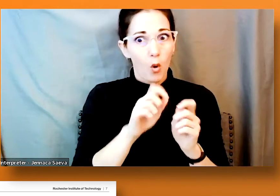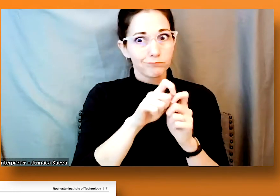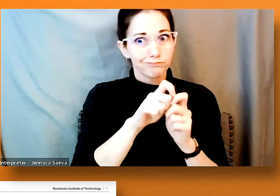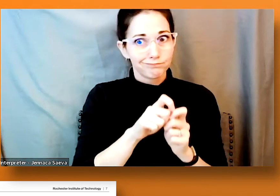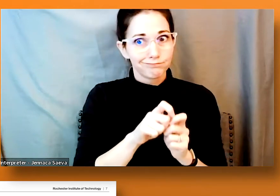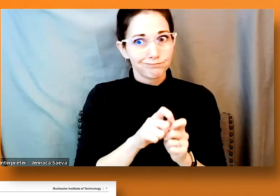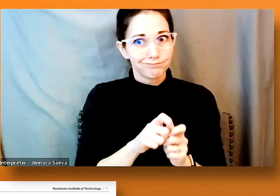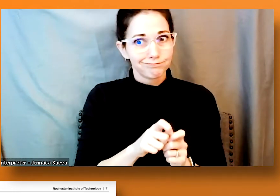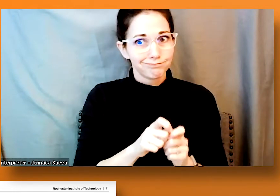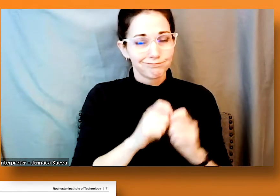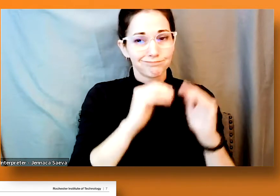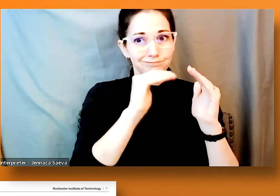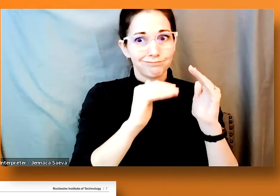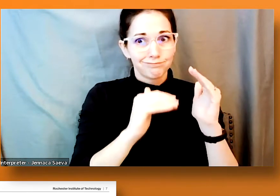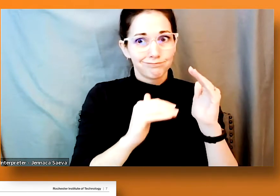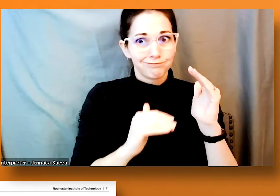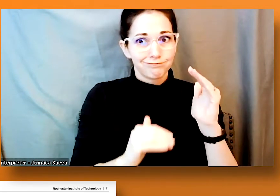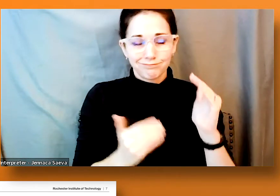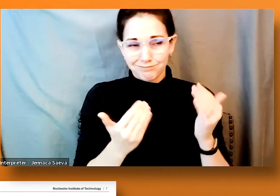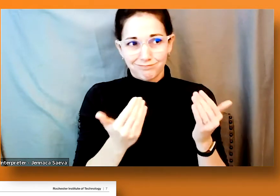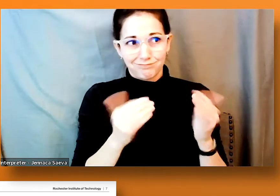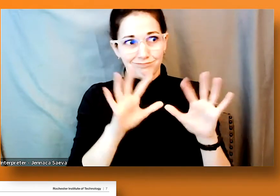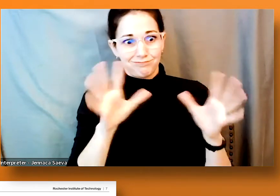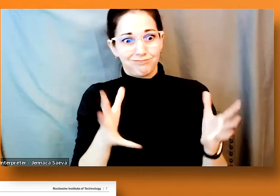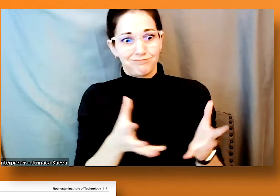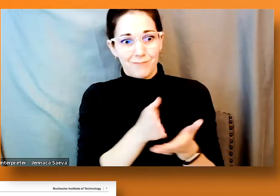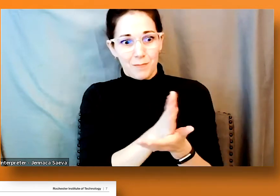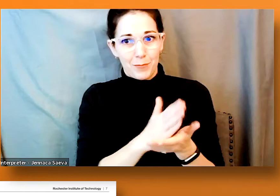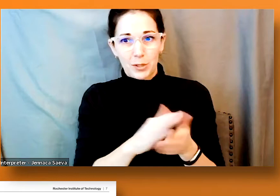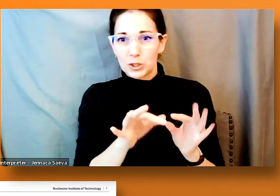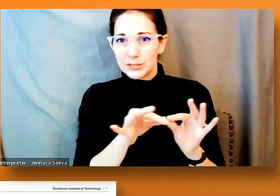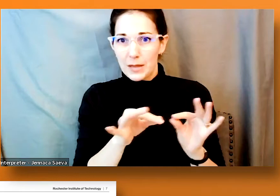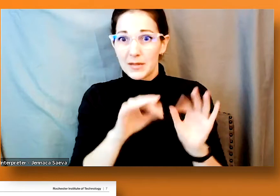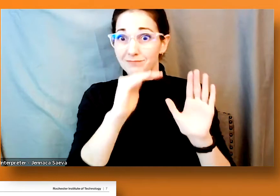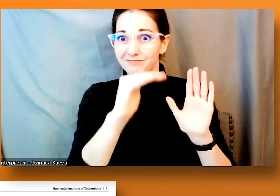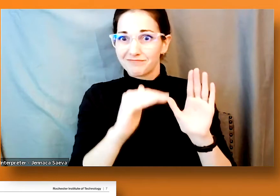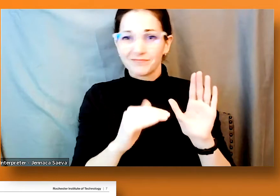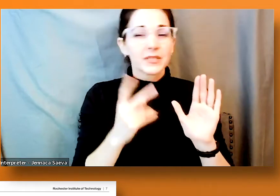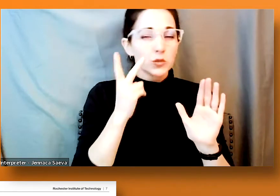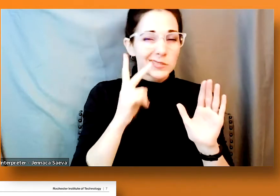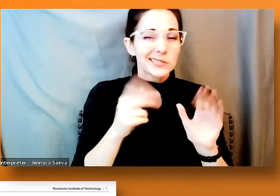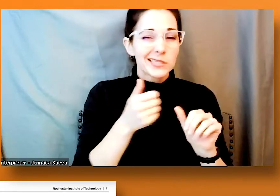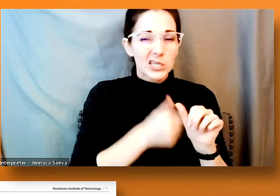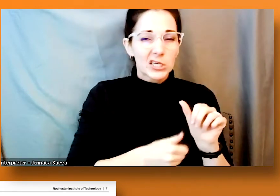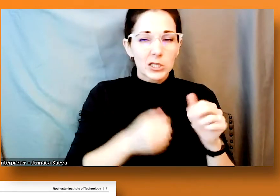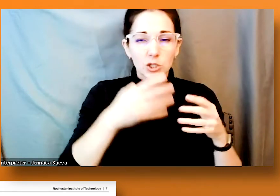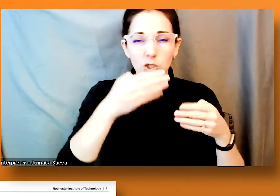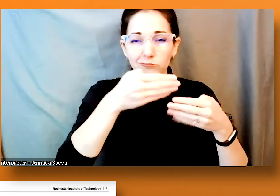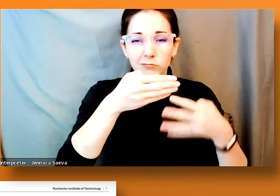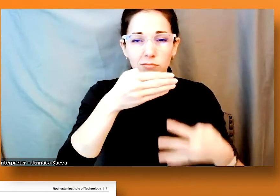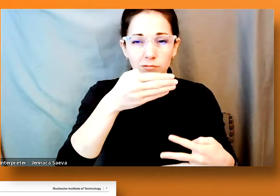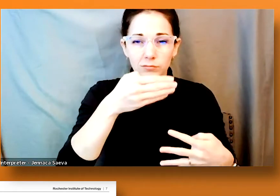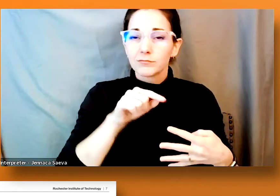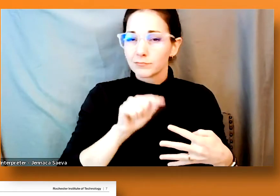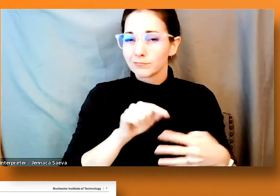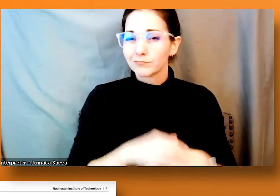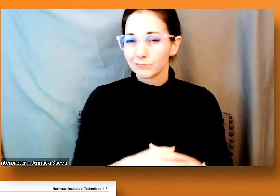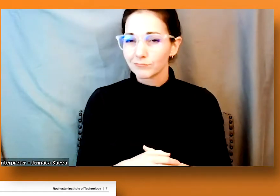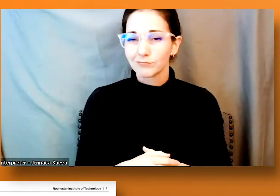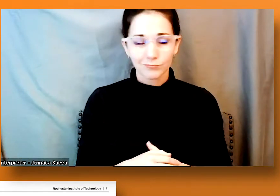drill down deeper into the budget statement. That's where you'll see it line by line.